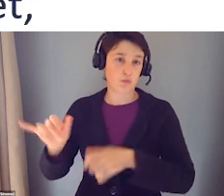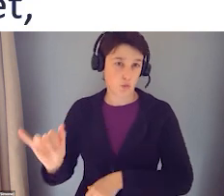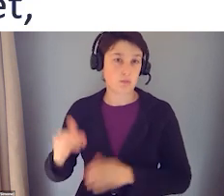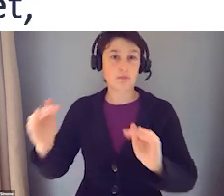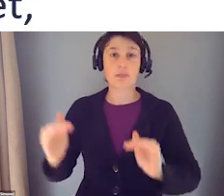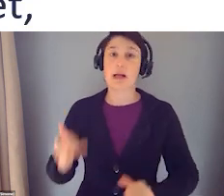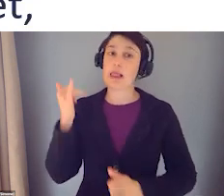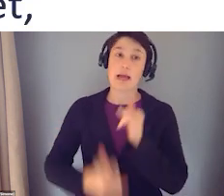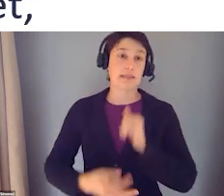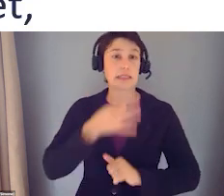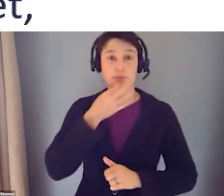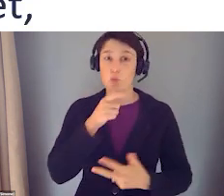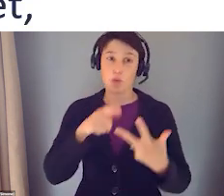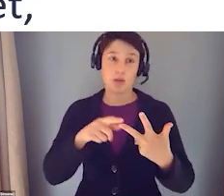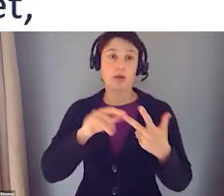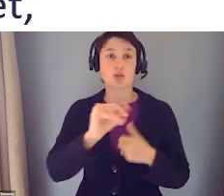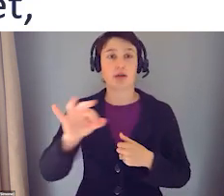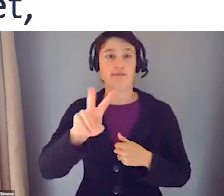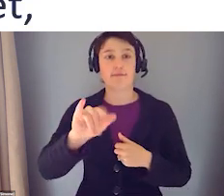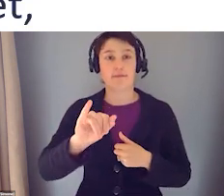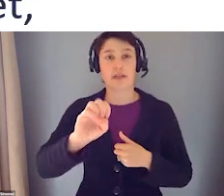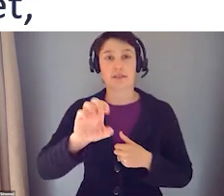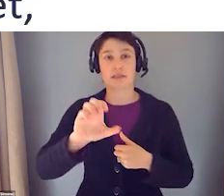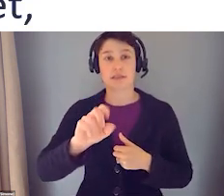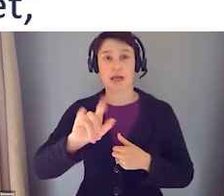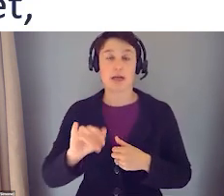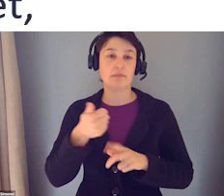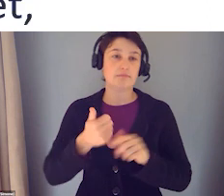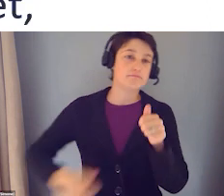He's the head of the Systems Office in the Division of Institution and Award Support,